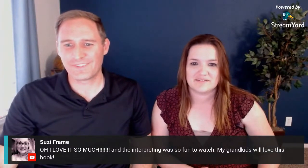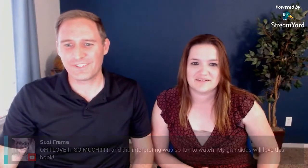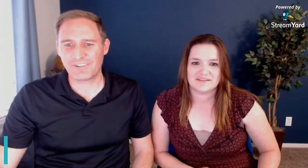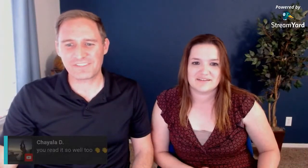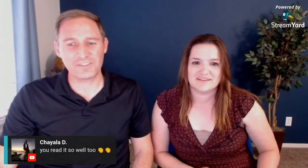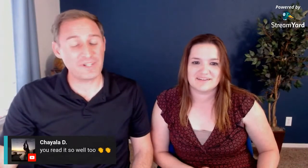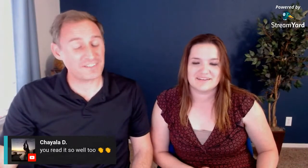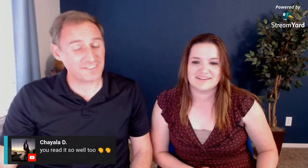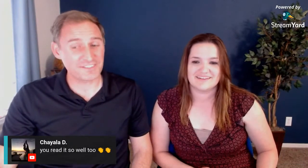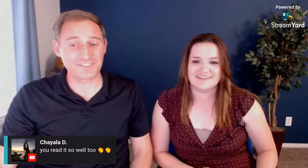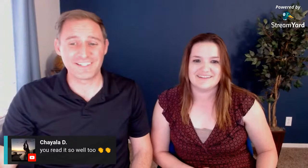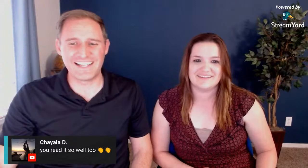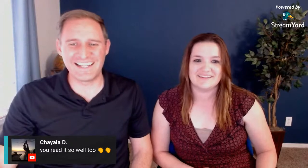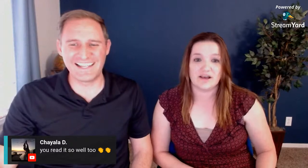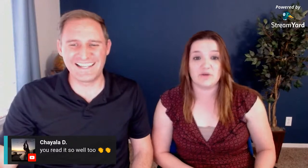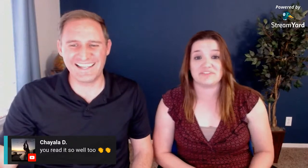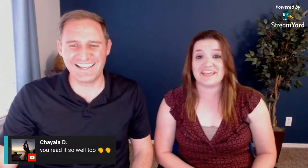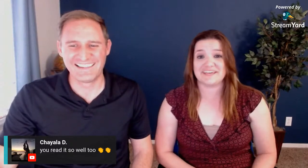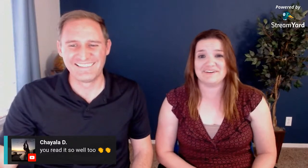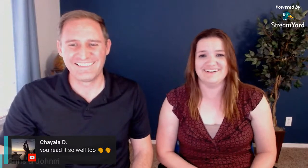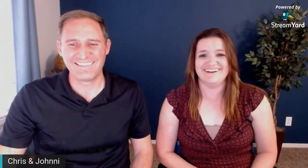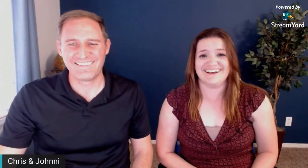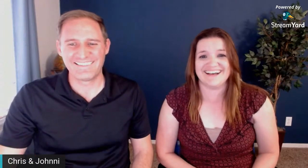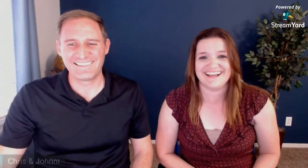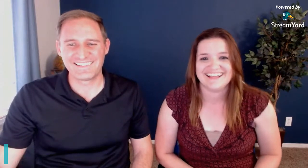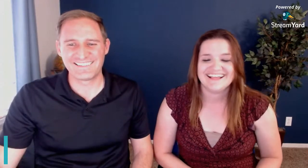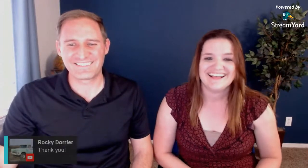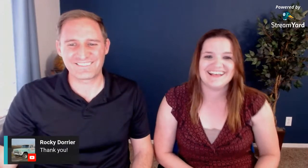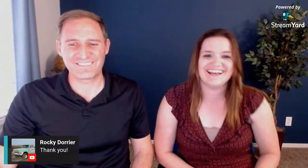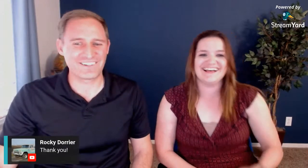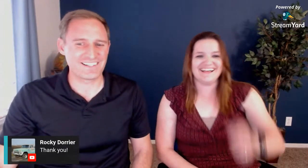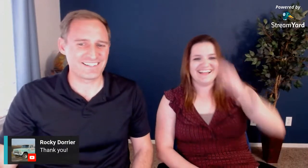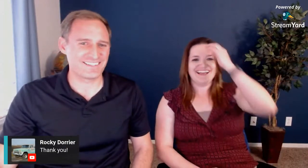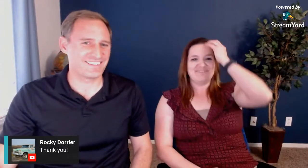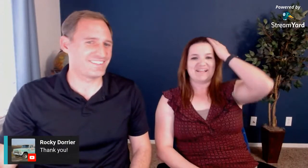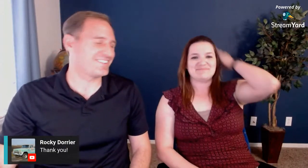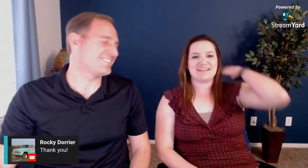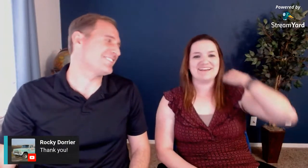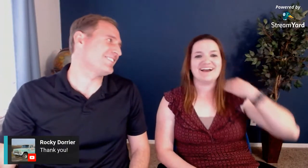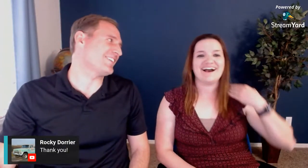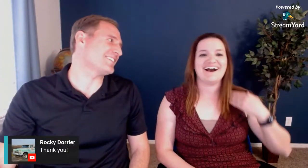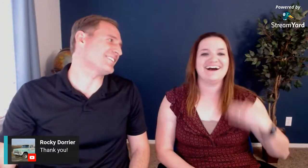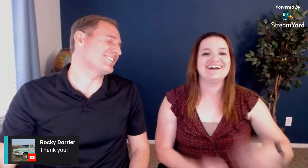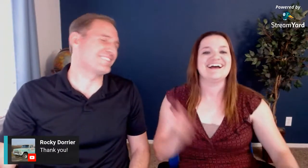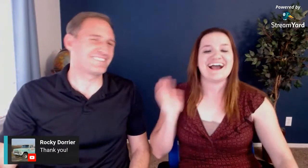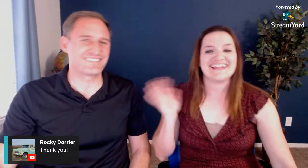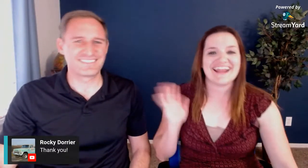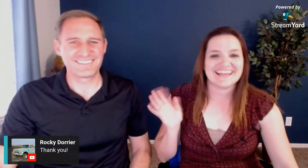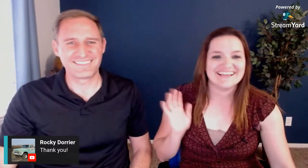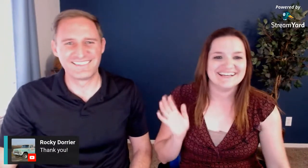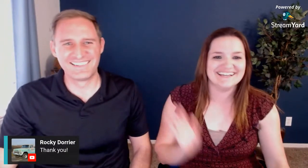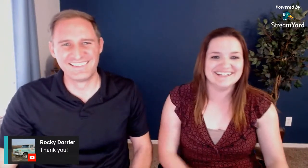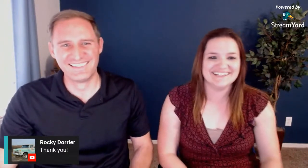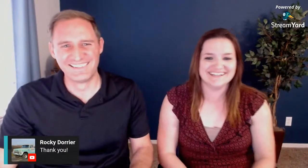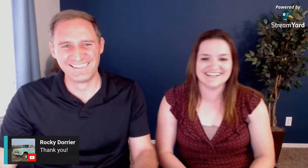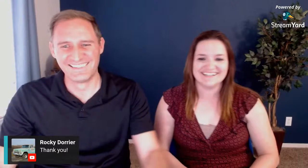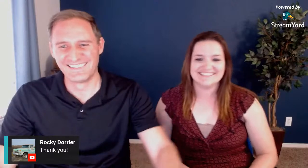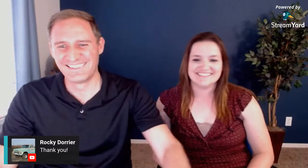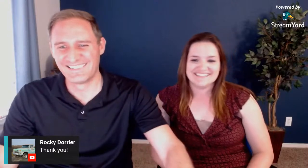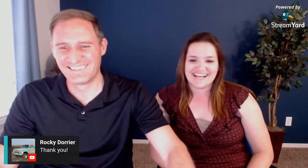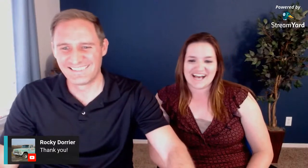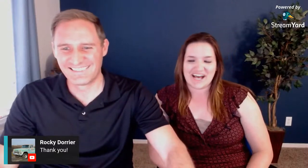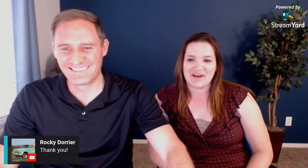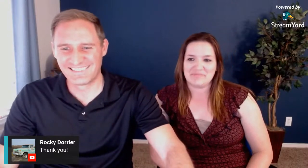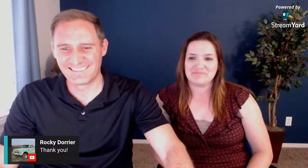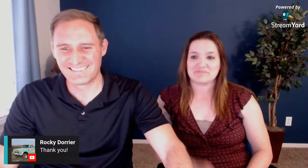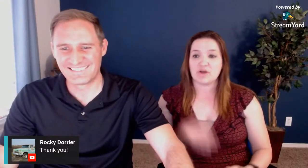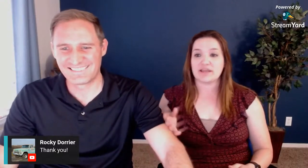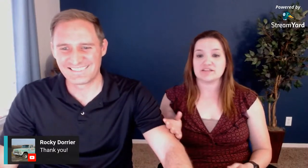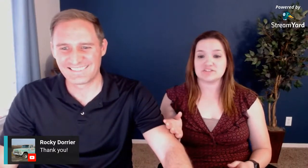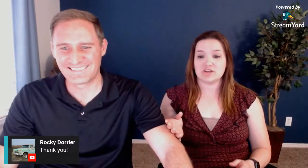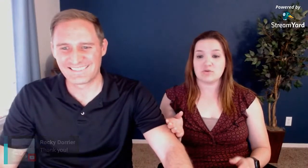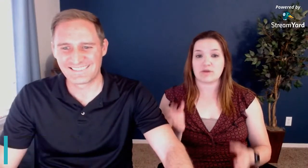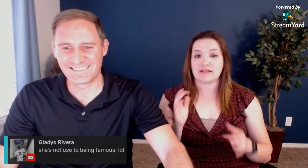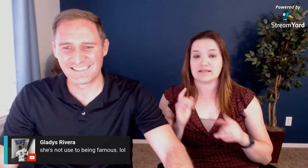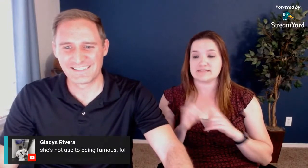you read it so well too oh thank you makes me you're done hi daddy um okay so we're at that